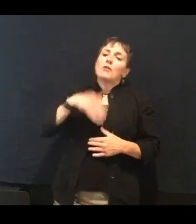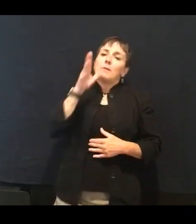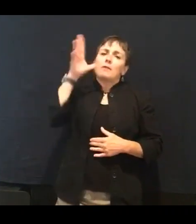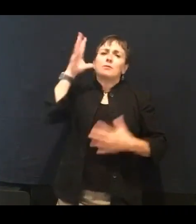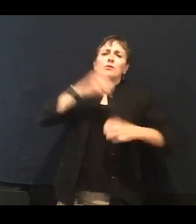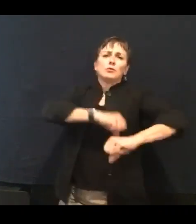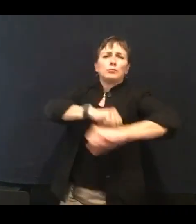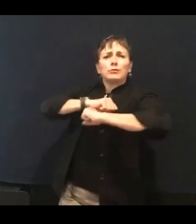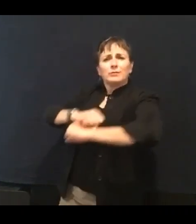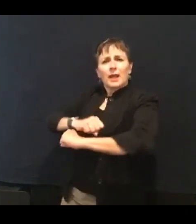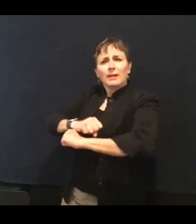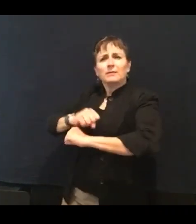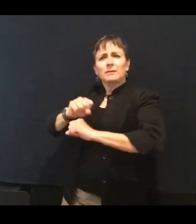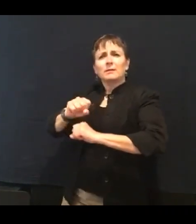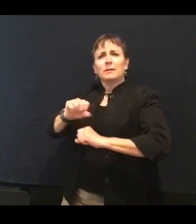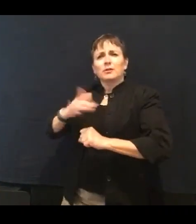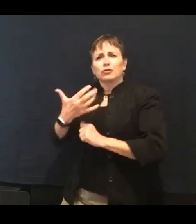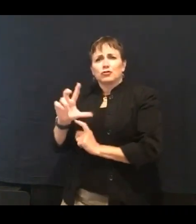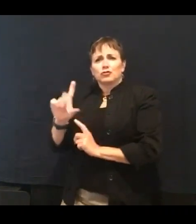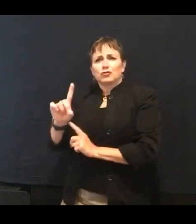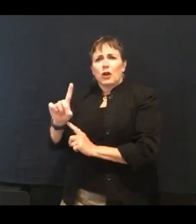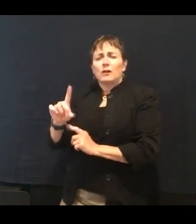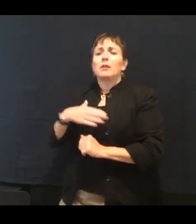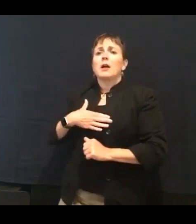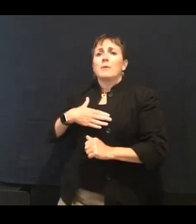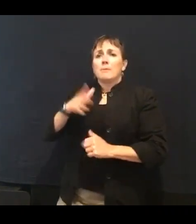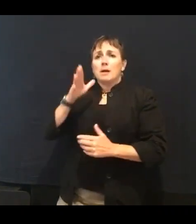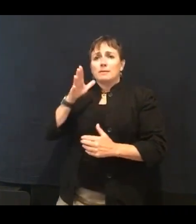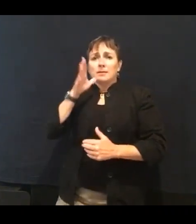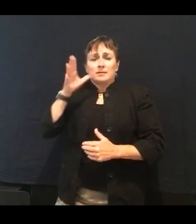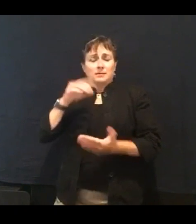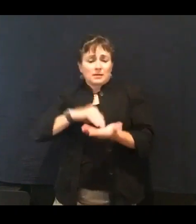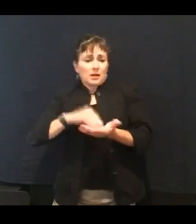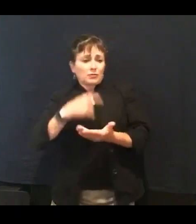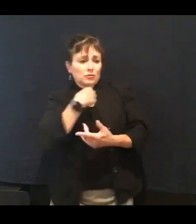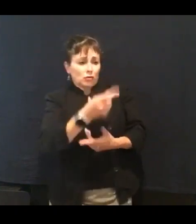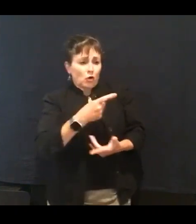by keeping my diagnosis from me, my parents were trying to do just that. But